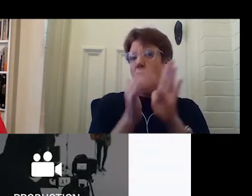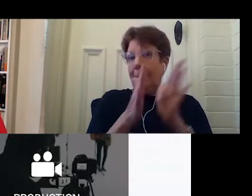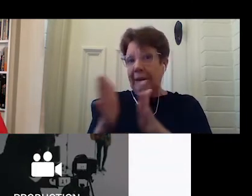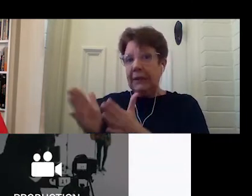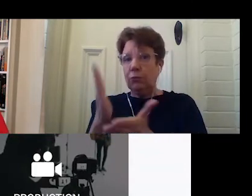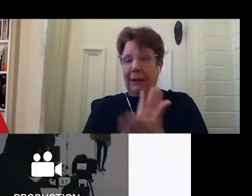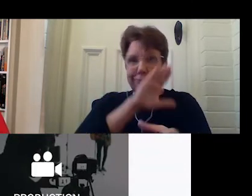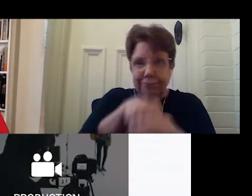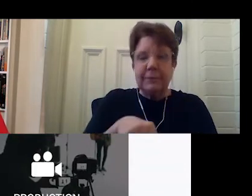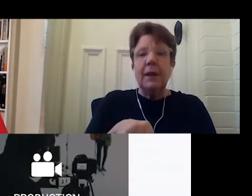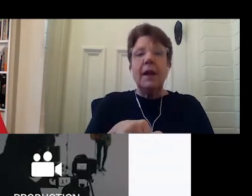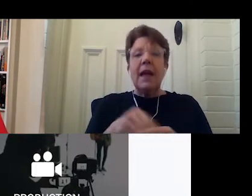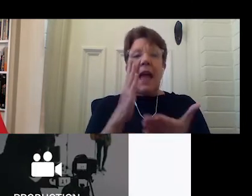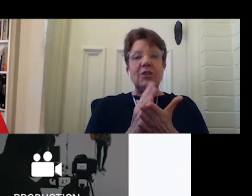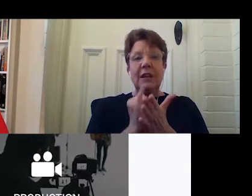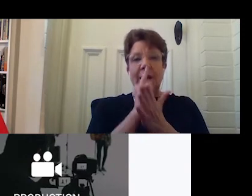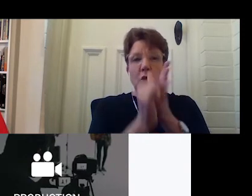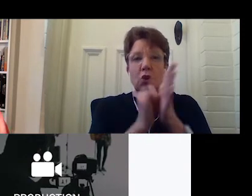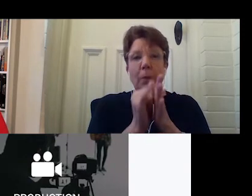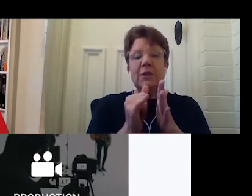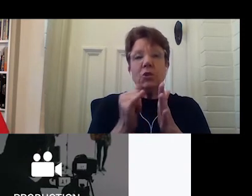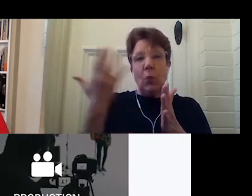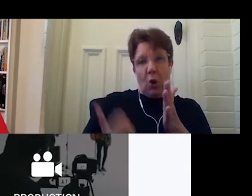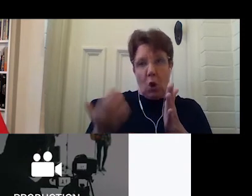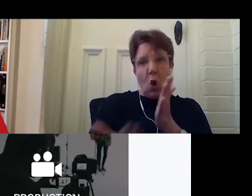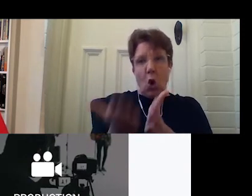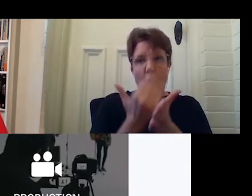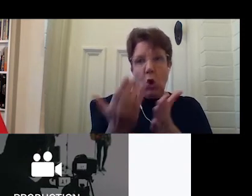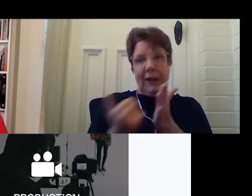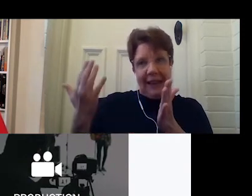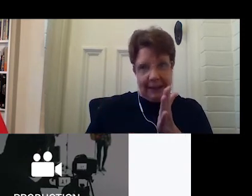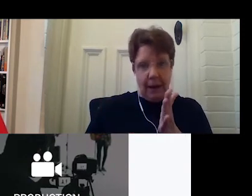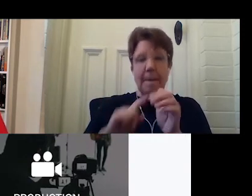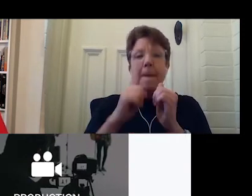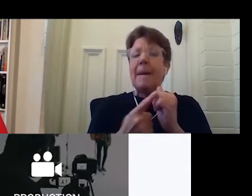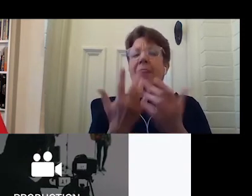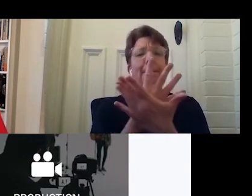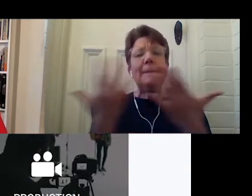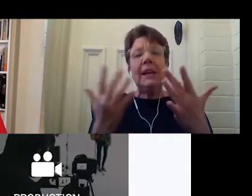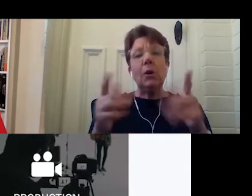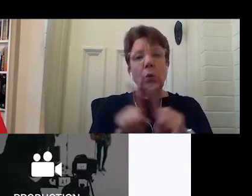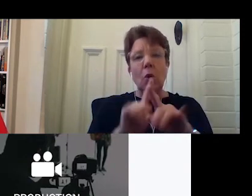YouTube as a source of revenue. But there are also plenty of online